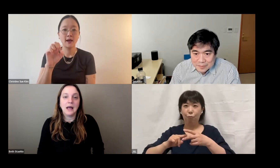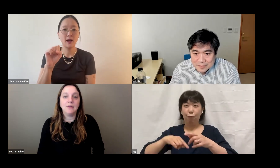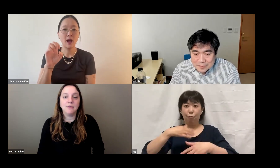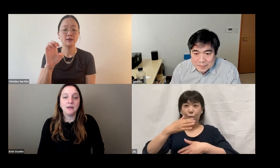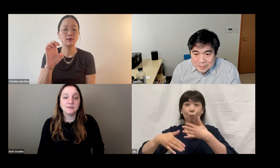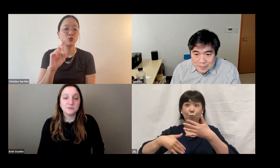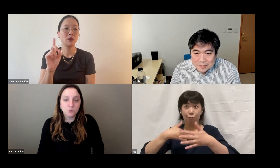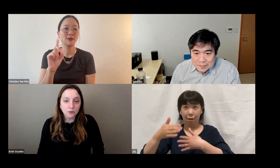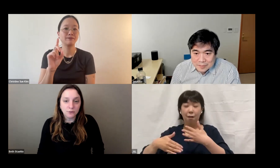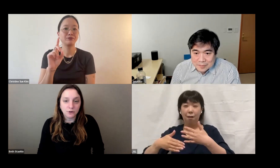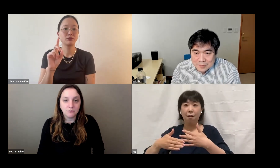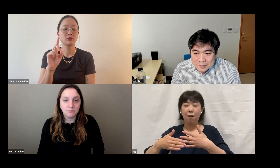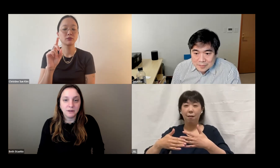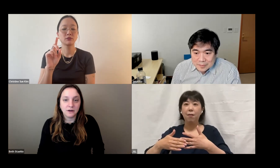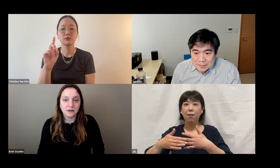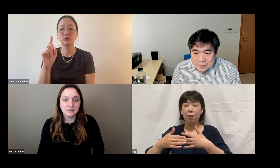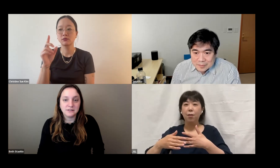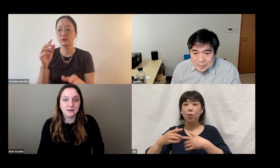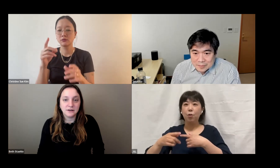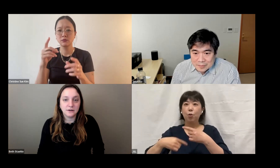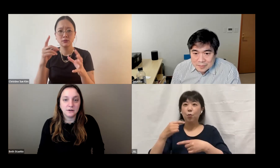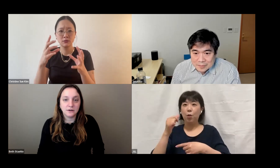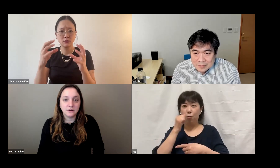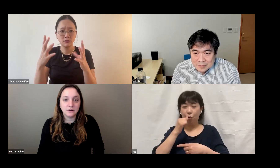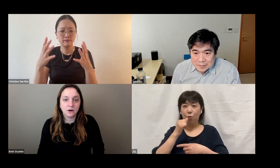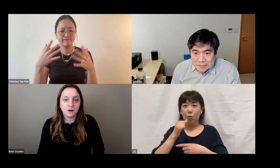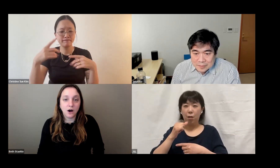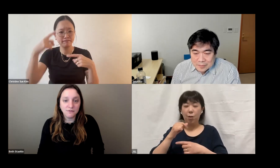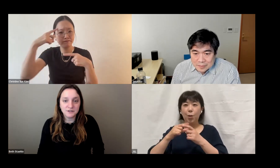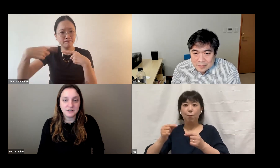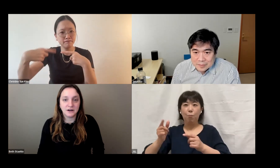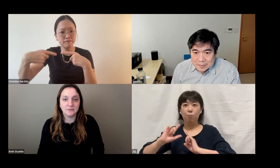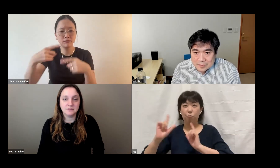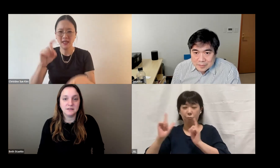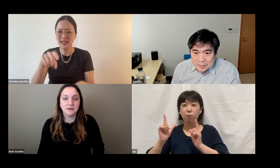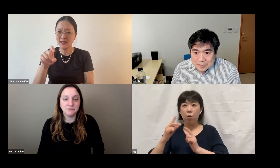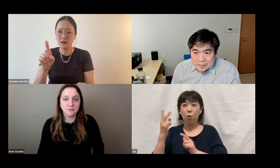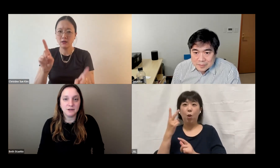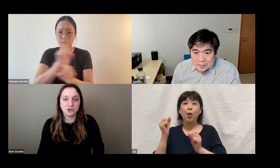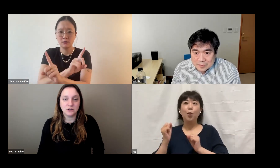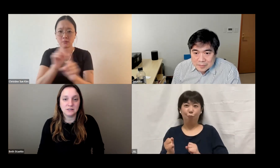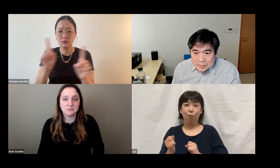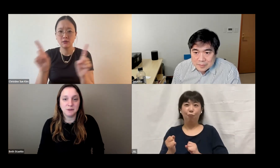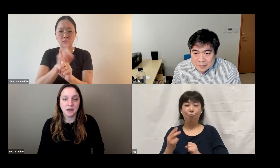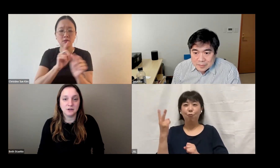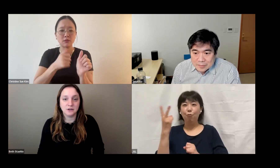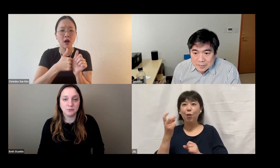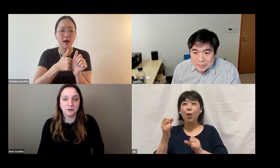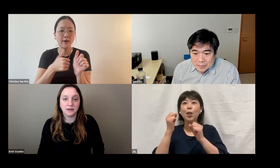And it's normal because often times the information that's being interpreted